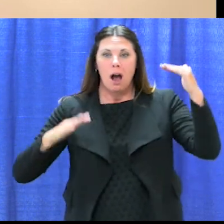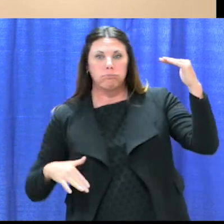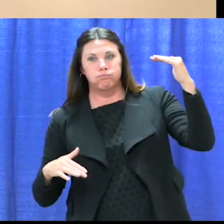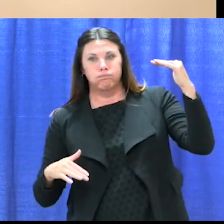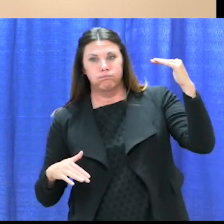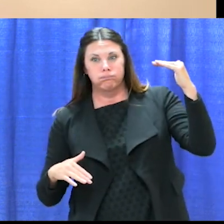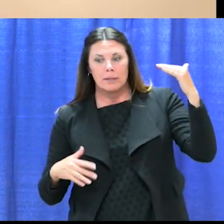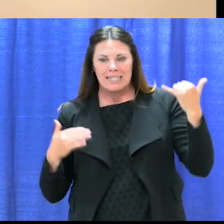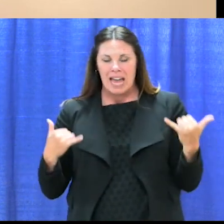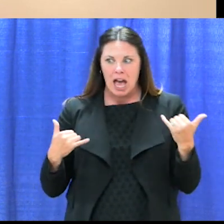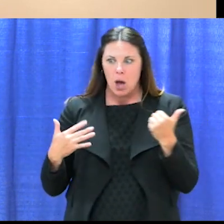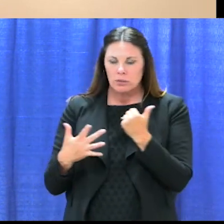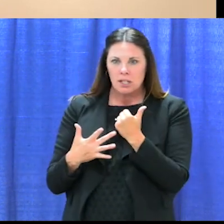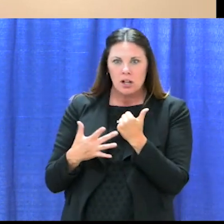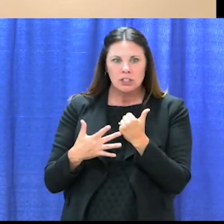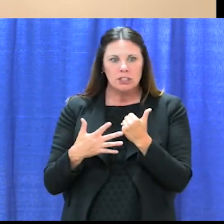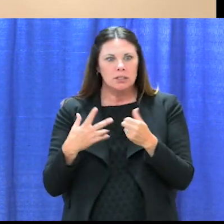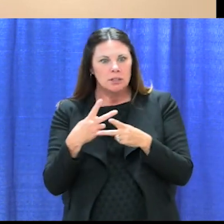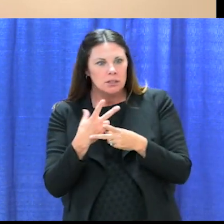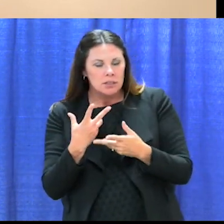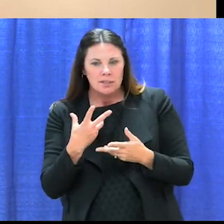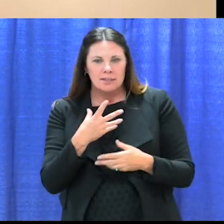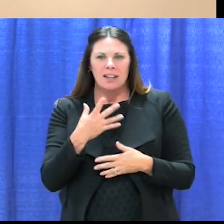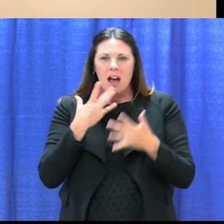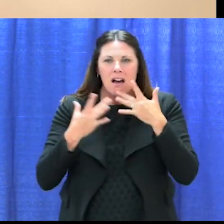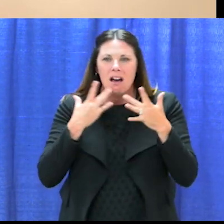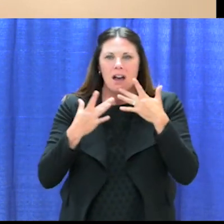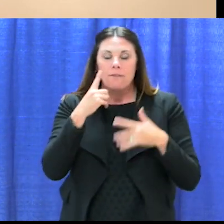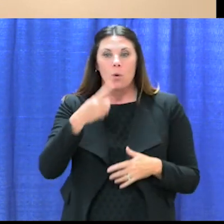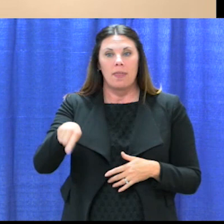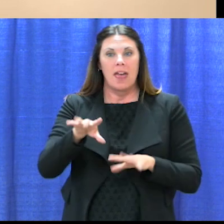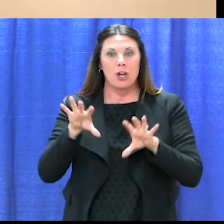new form in this age and especially given the Covid health crisis.